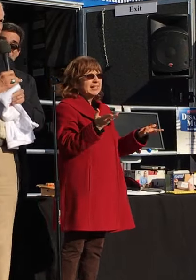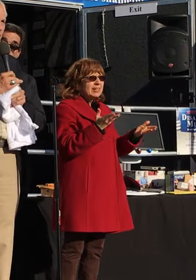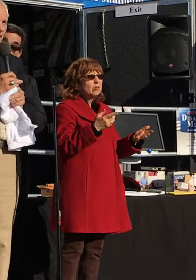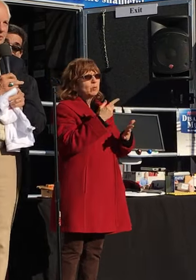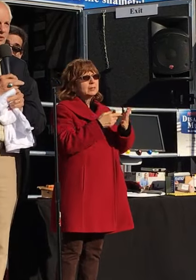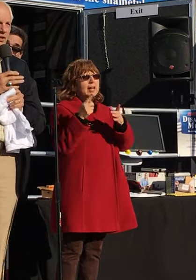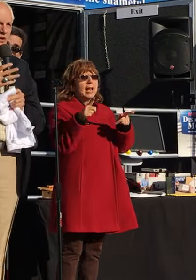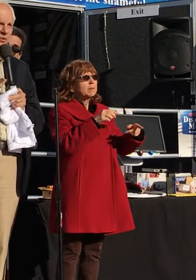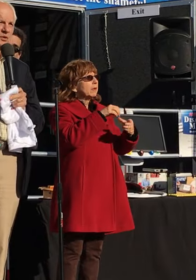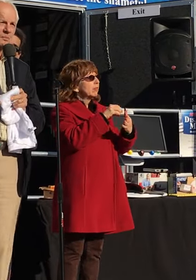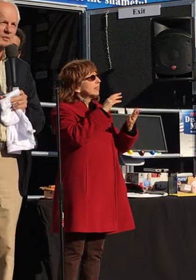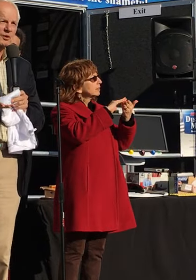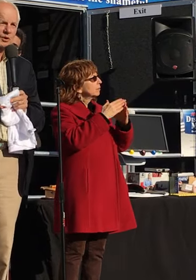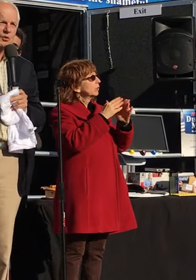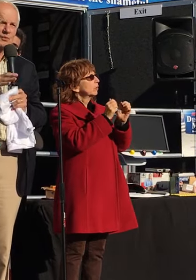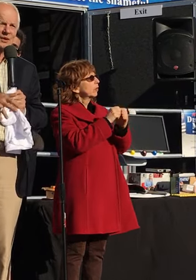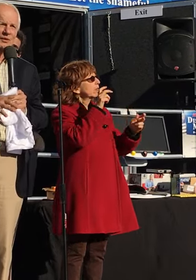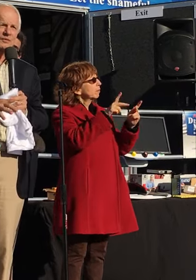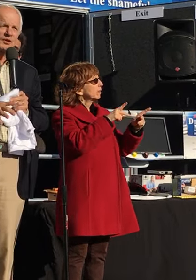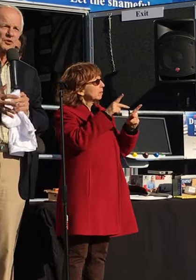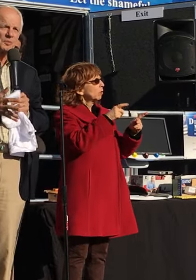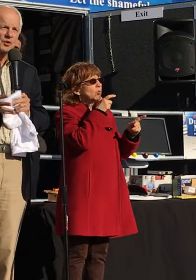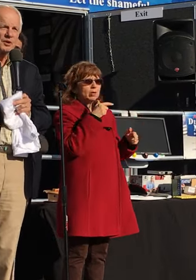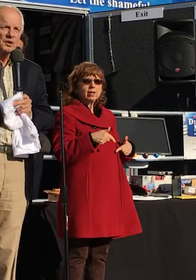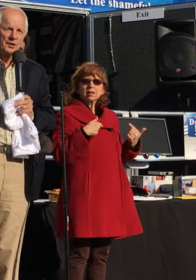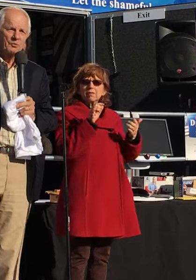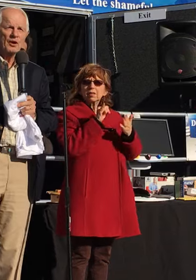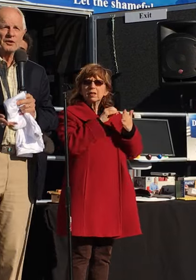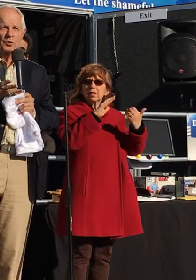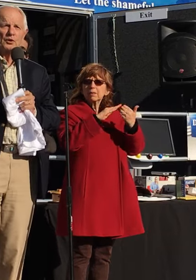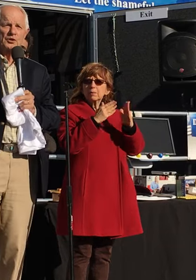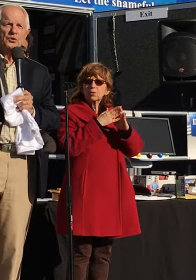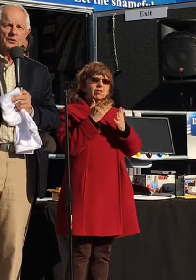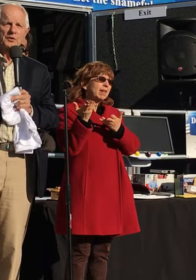here in this community with the people who lived in this community and brought the whole